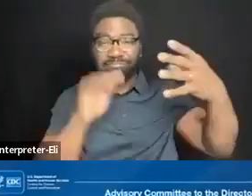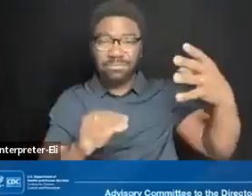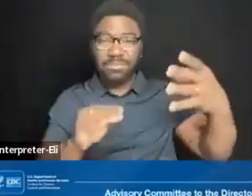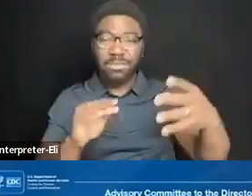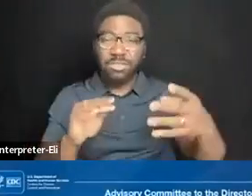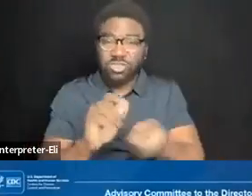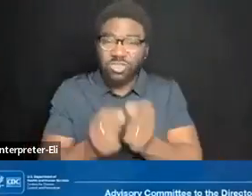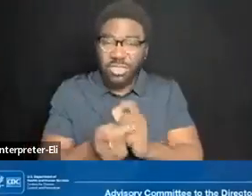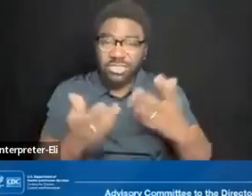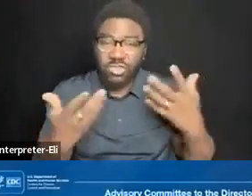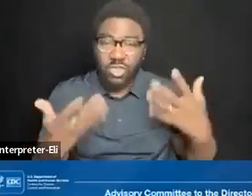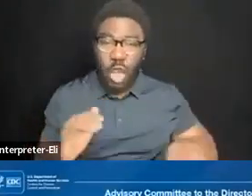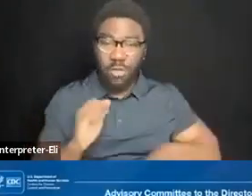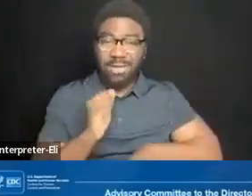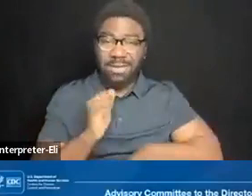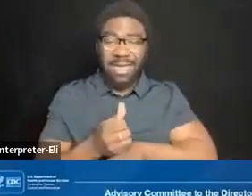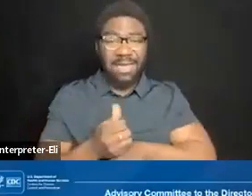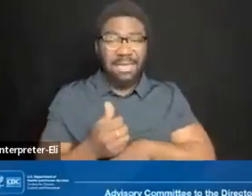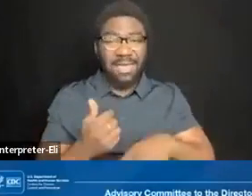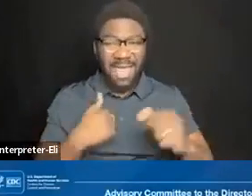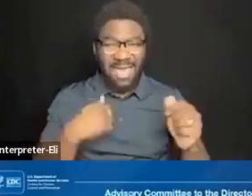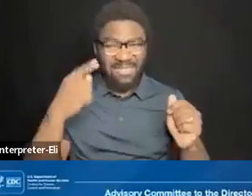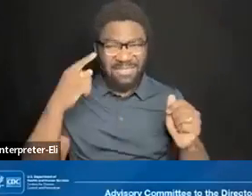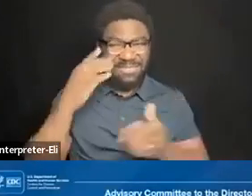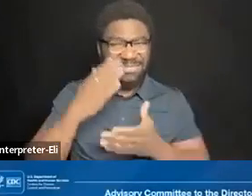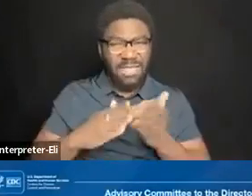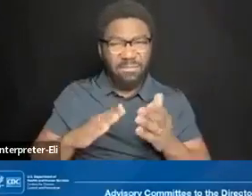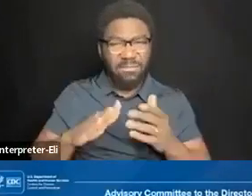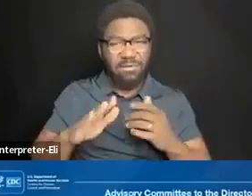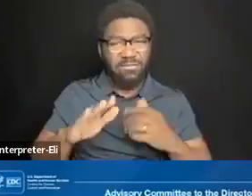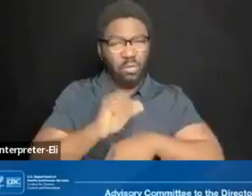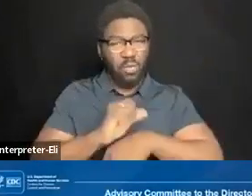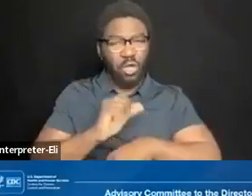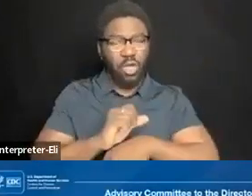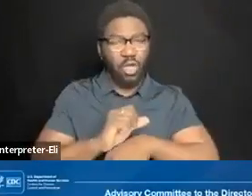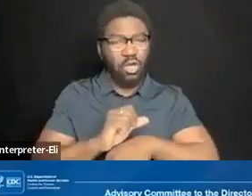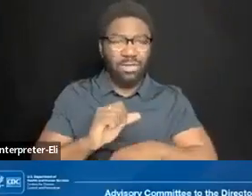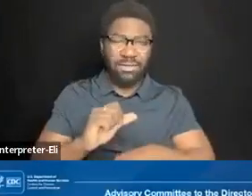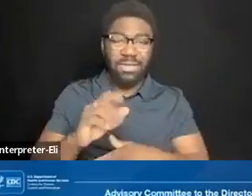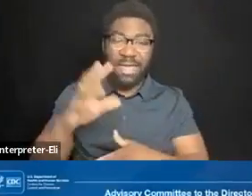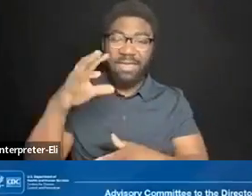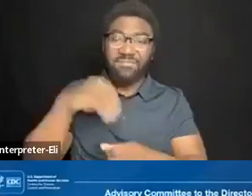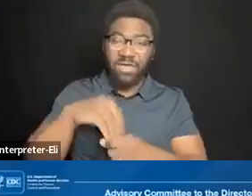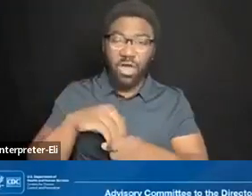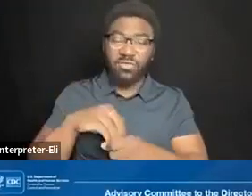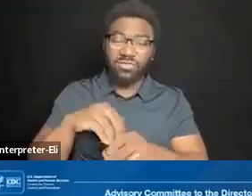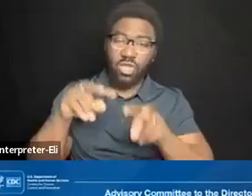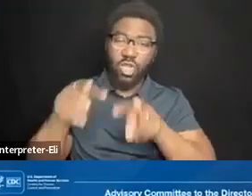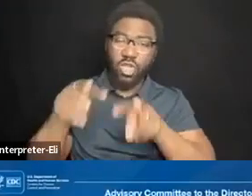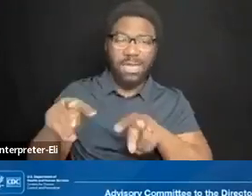because I do think some of the work that we're doing does involve looking at the structure of the agency.